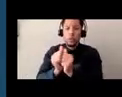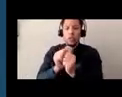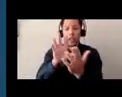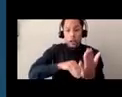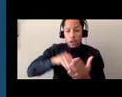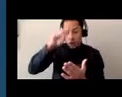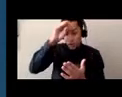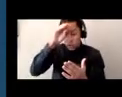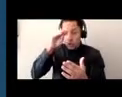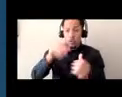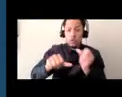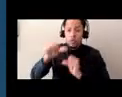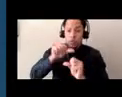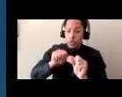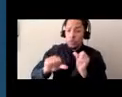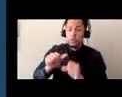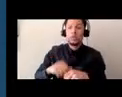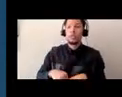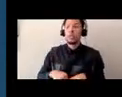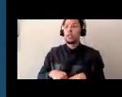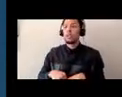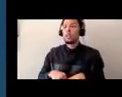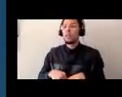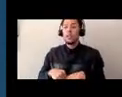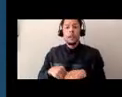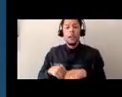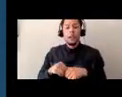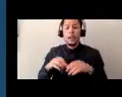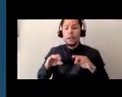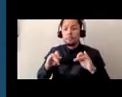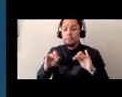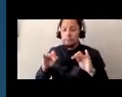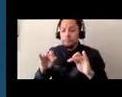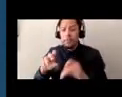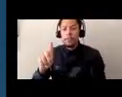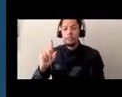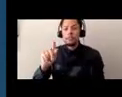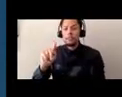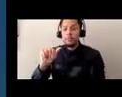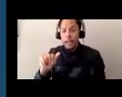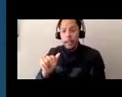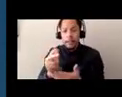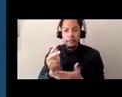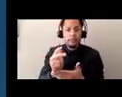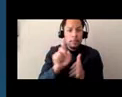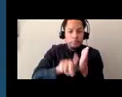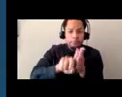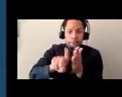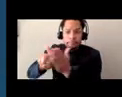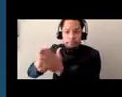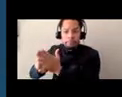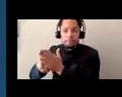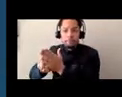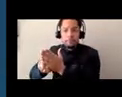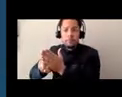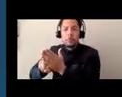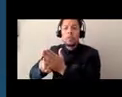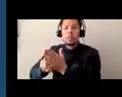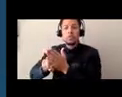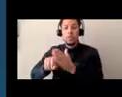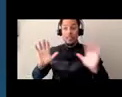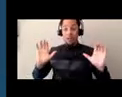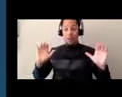their efforts, gathering data together so that they can integrate their efforts towards